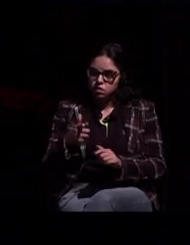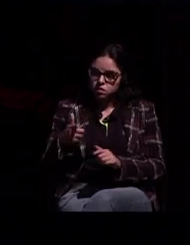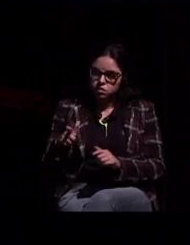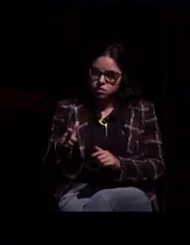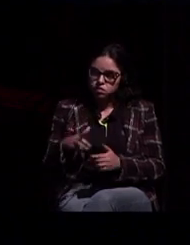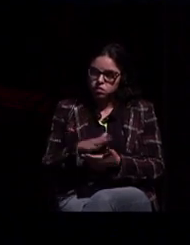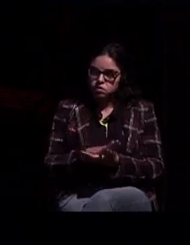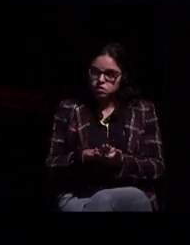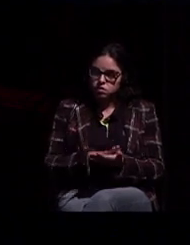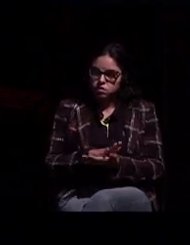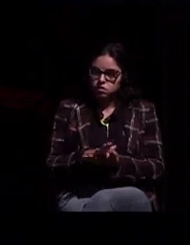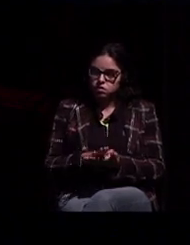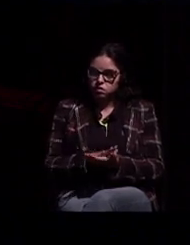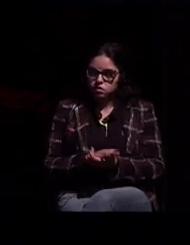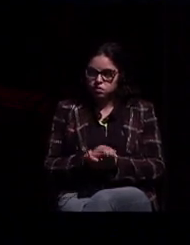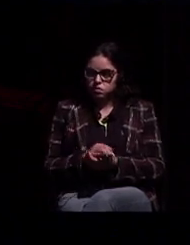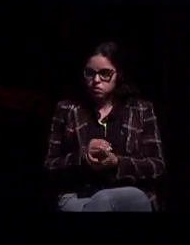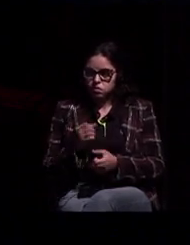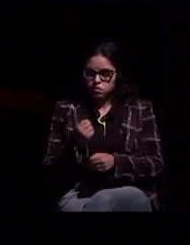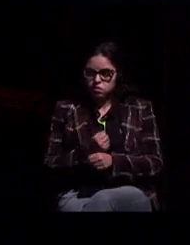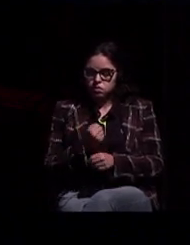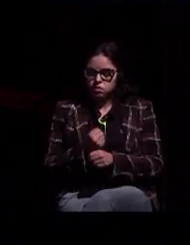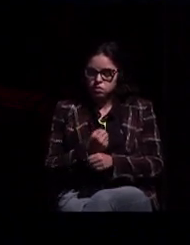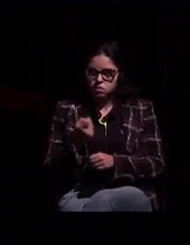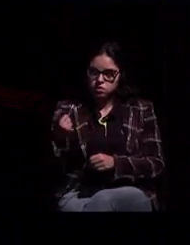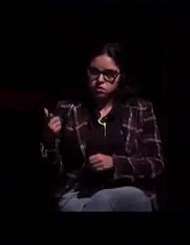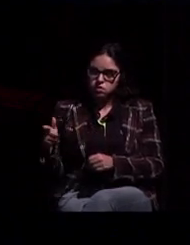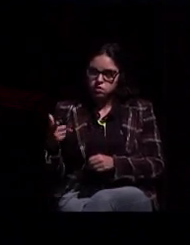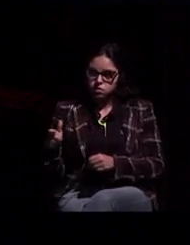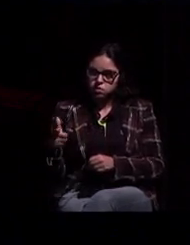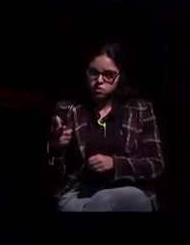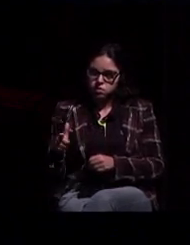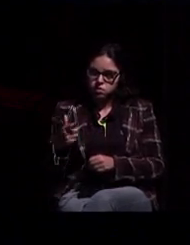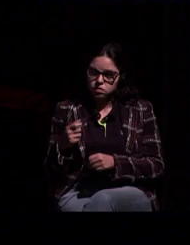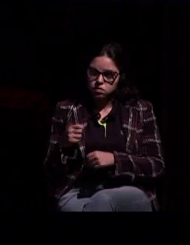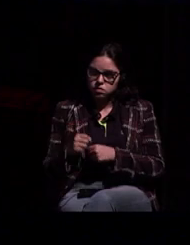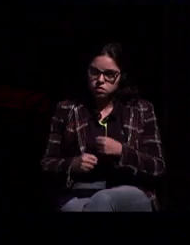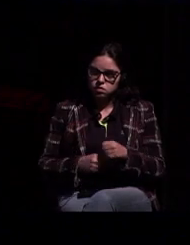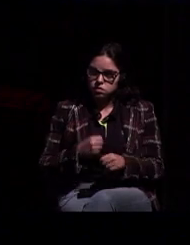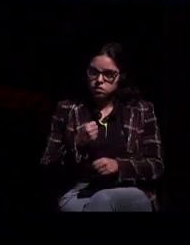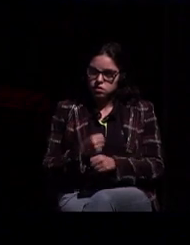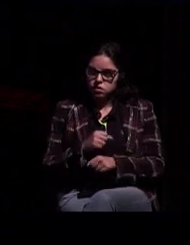related to technological advances that change the nature of labor.